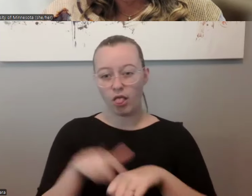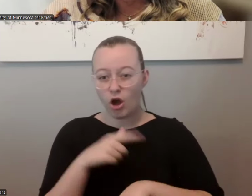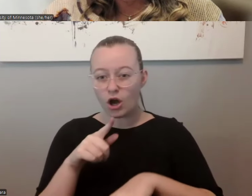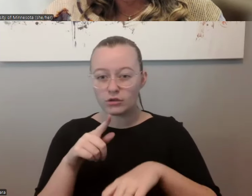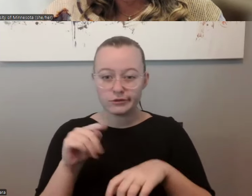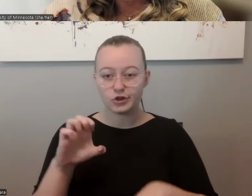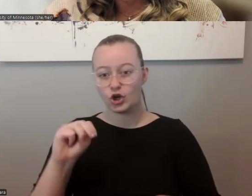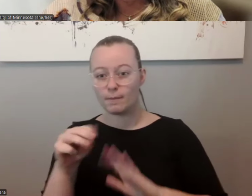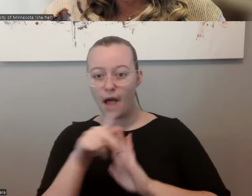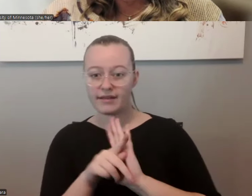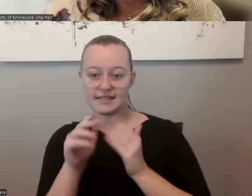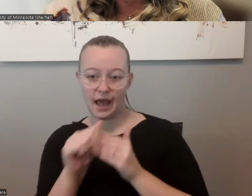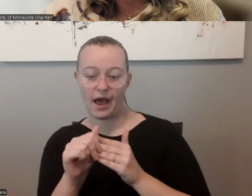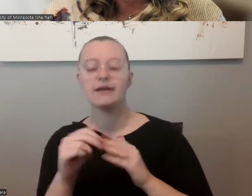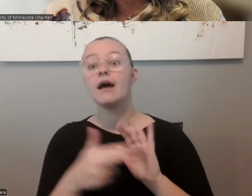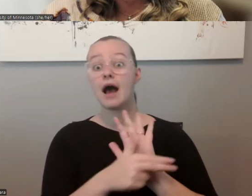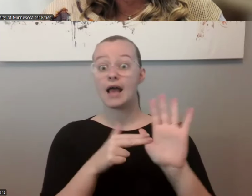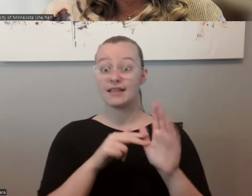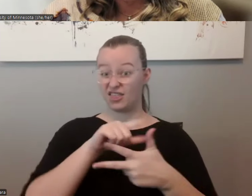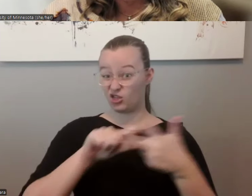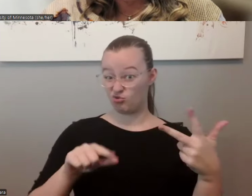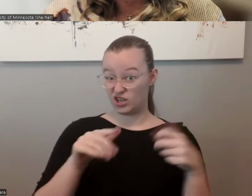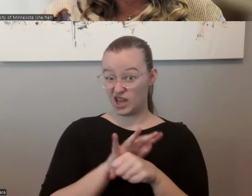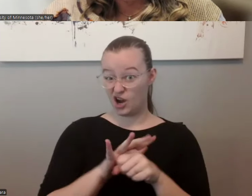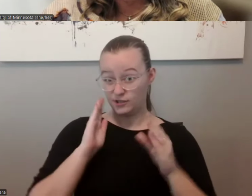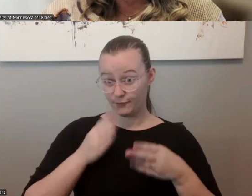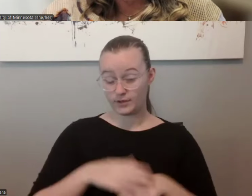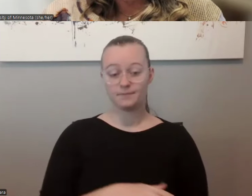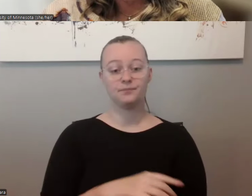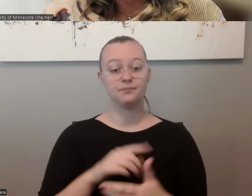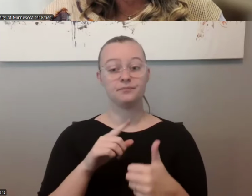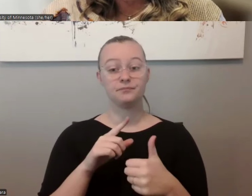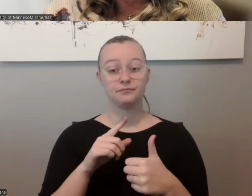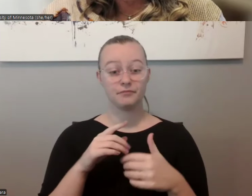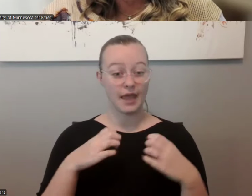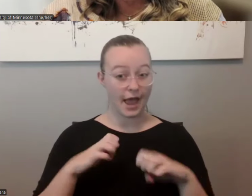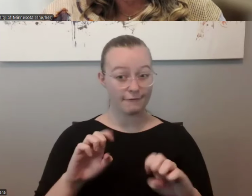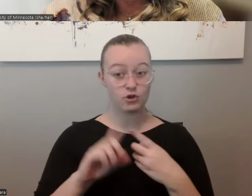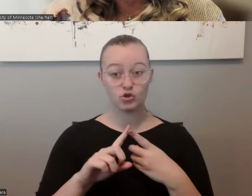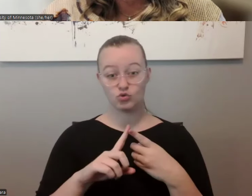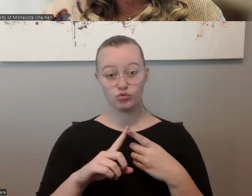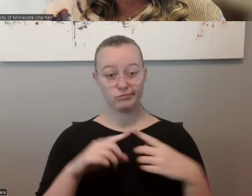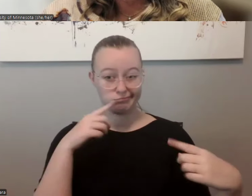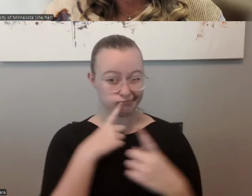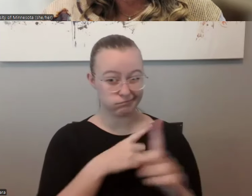Policy guide, which highlighted three focus areas, those efforts to optimize those ARPA,